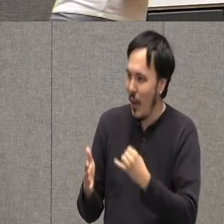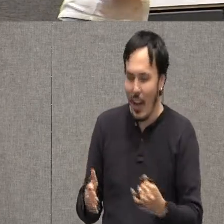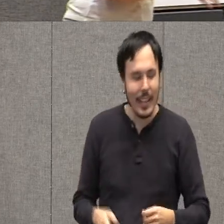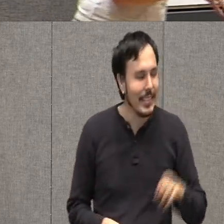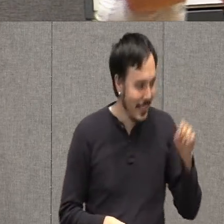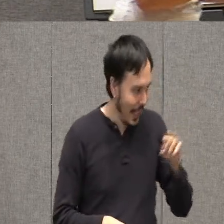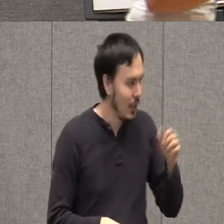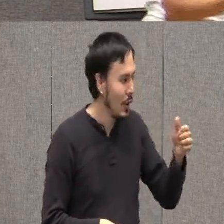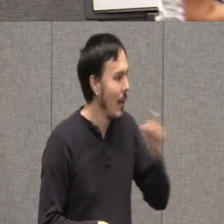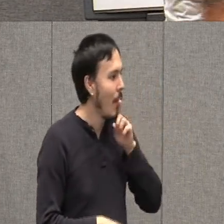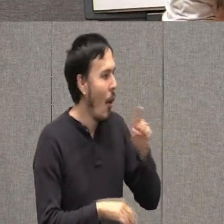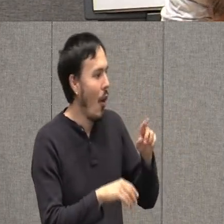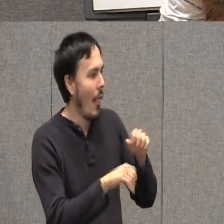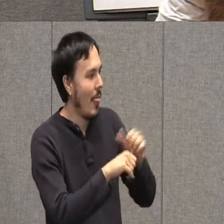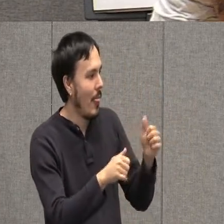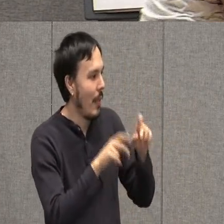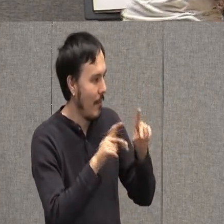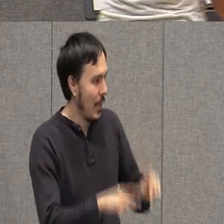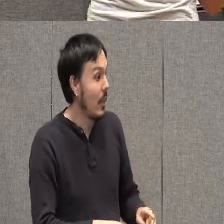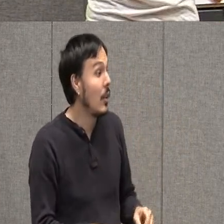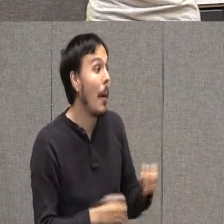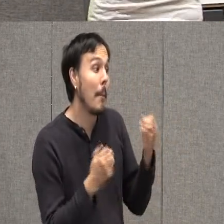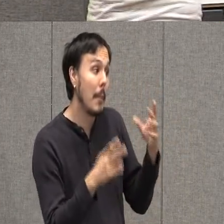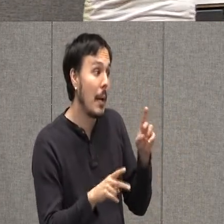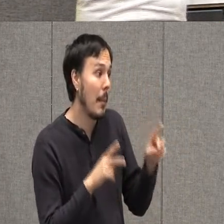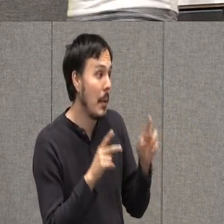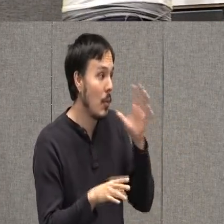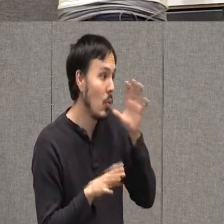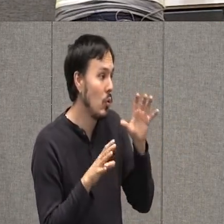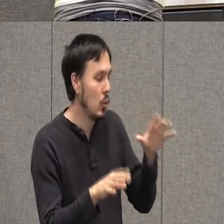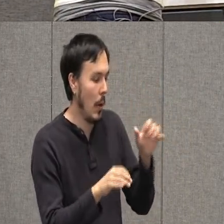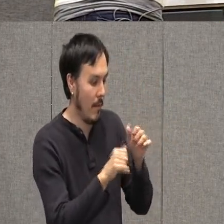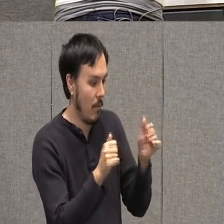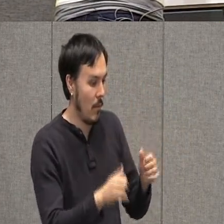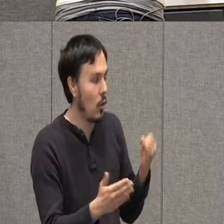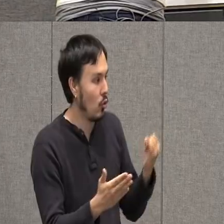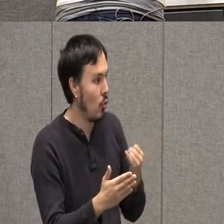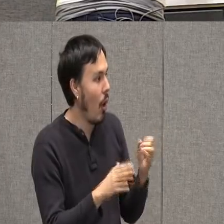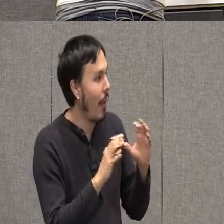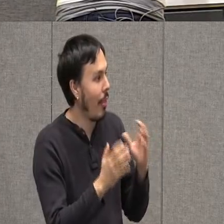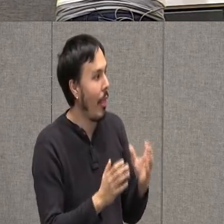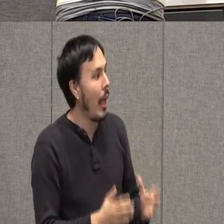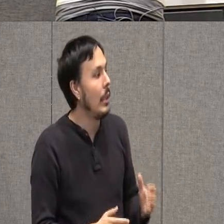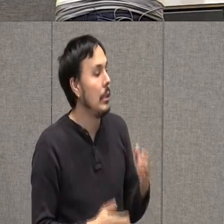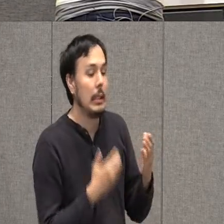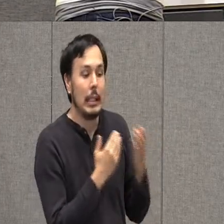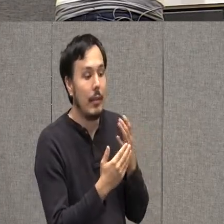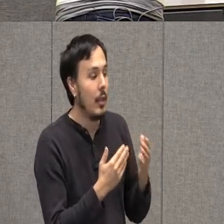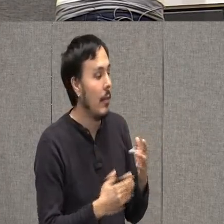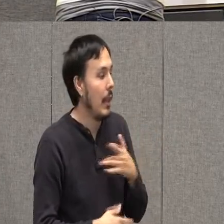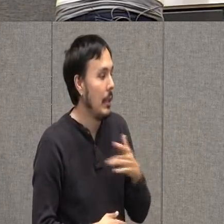And it's something that a lot of artists do is take figure drawing classes even if they don't usually draw figures